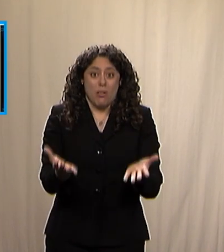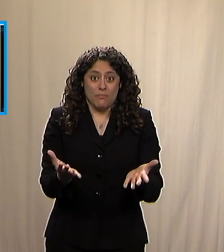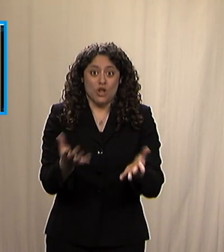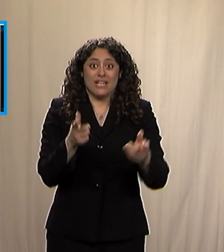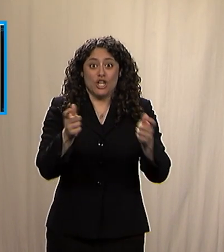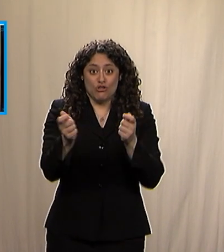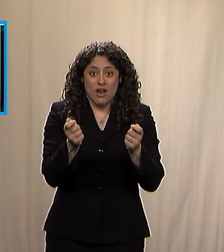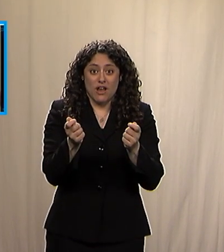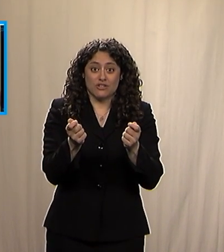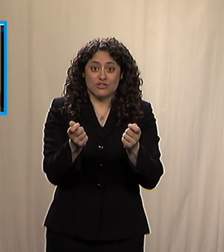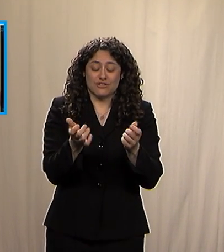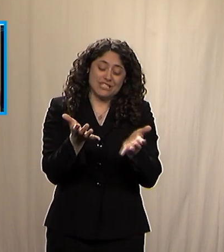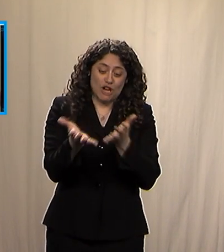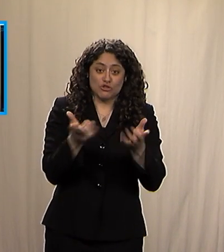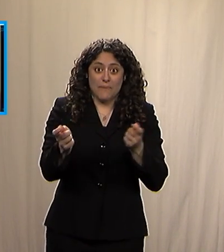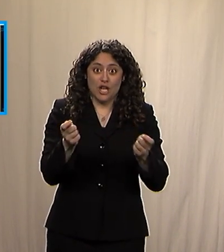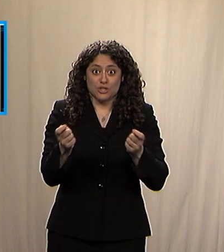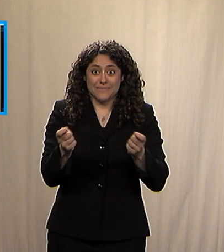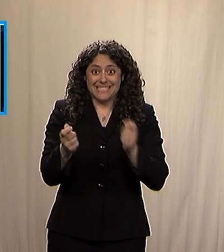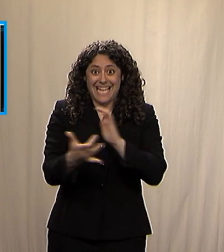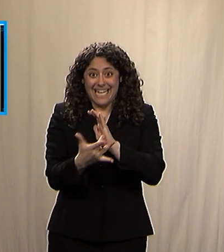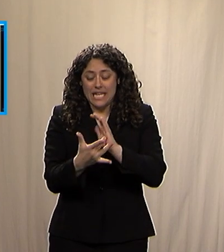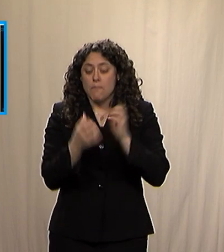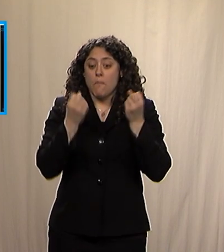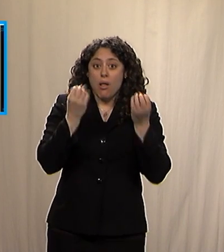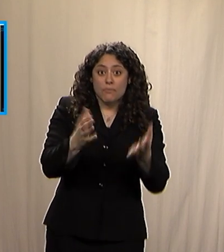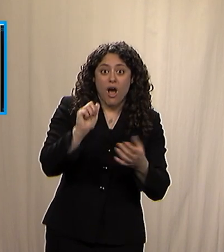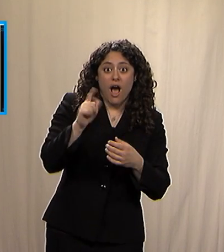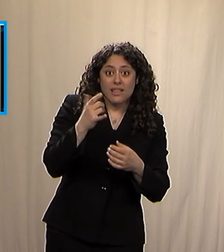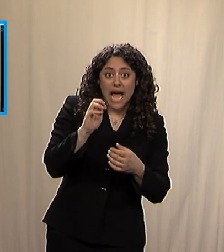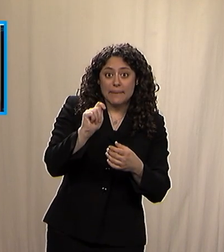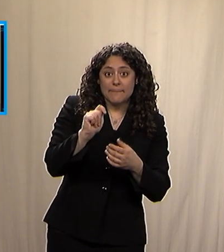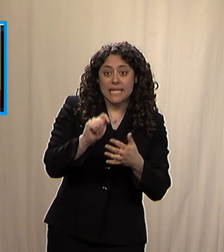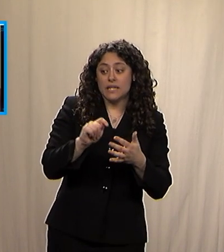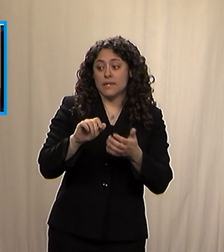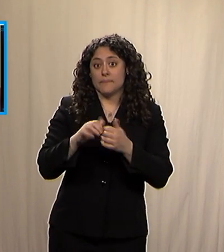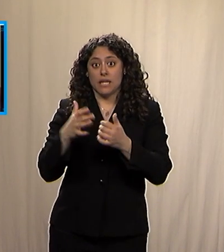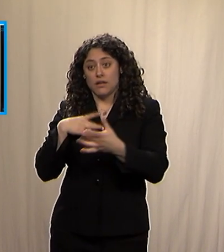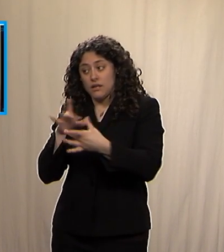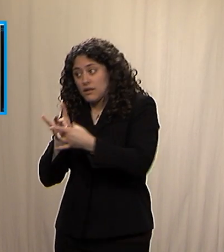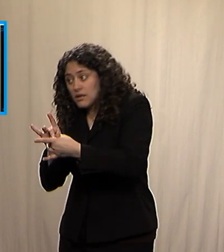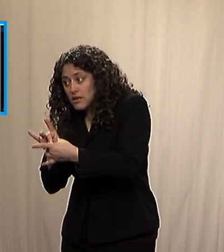multiple types of alignment. So how I might align with certain groups